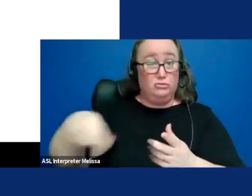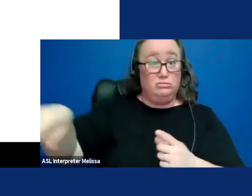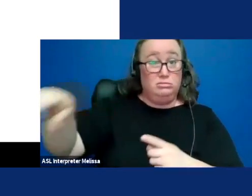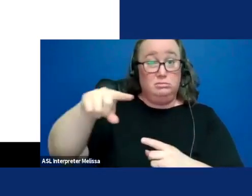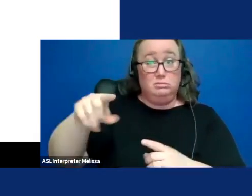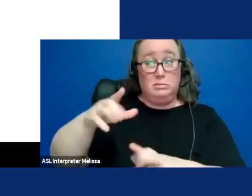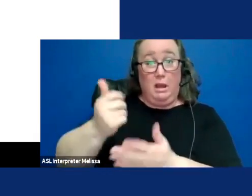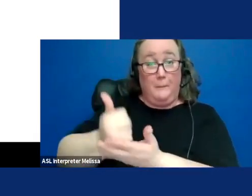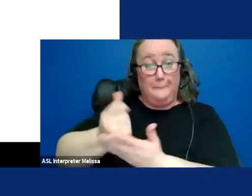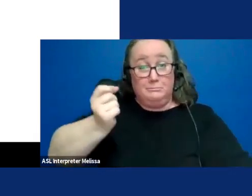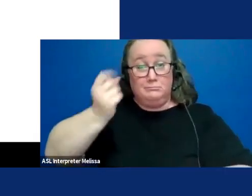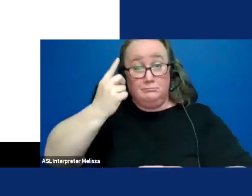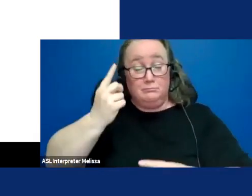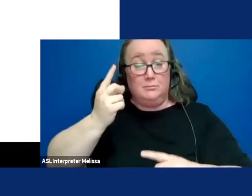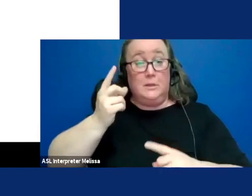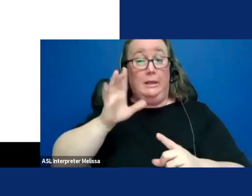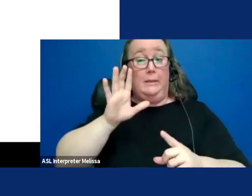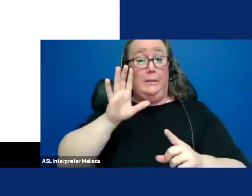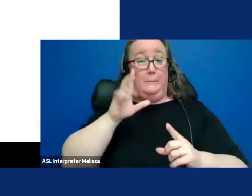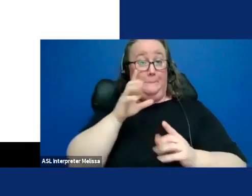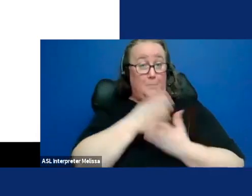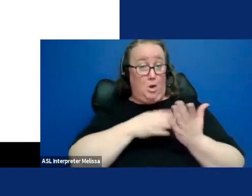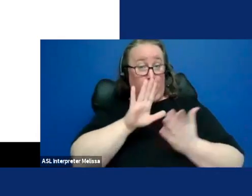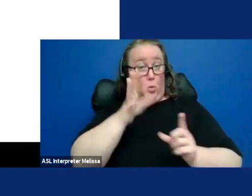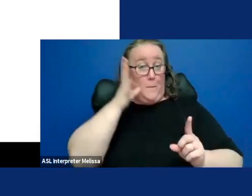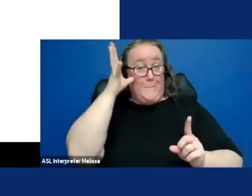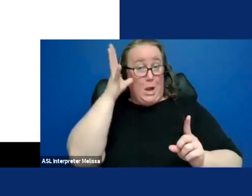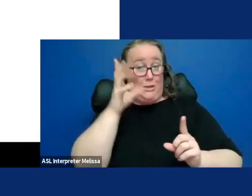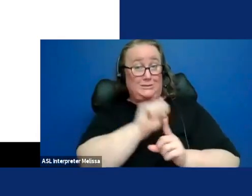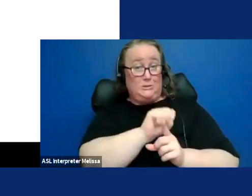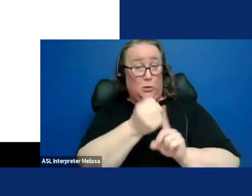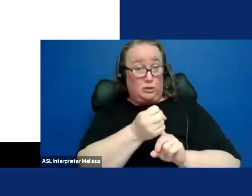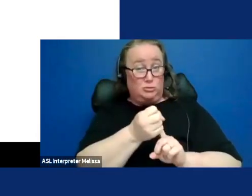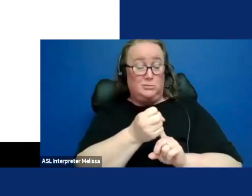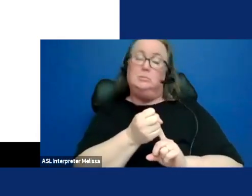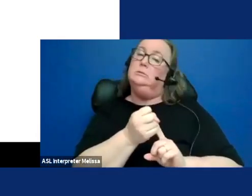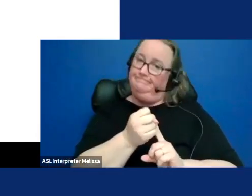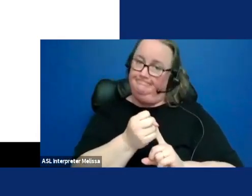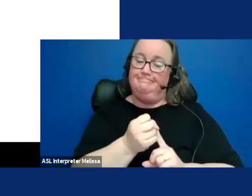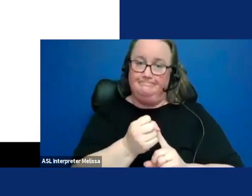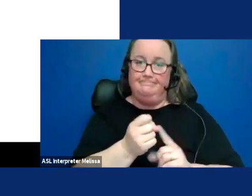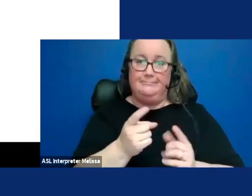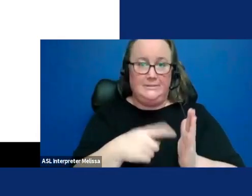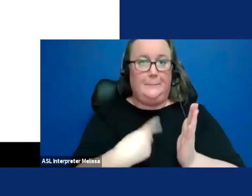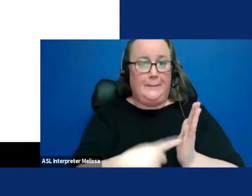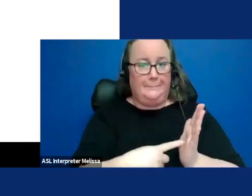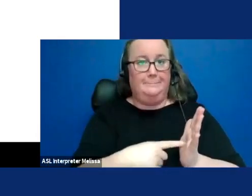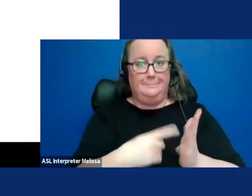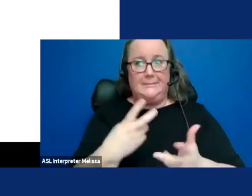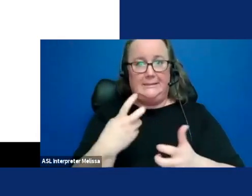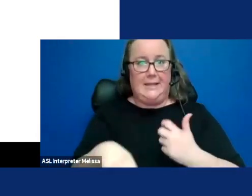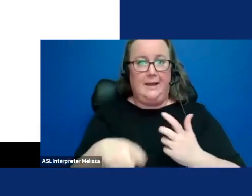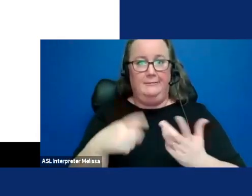your parents situation is oftentimes the make or break in whether a person succeeds in their dependency case.